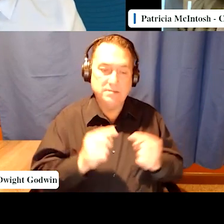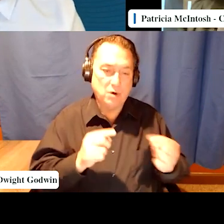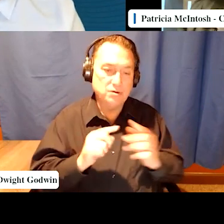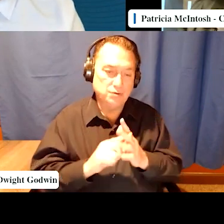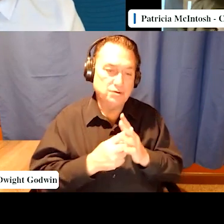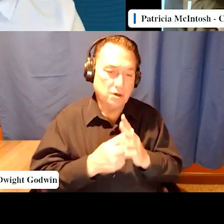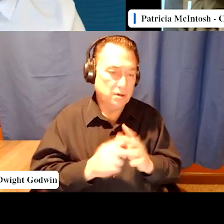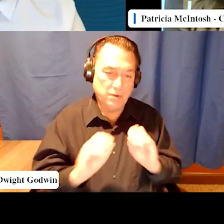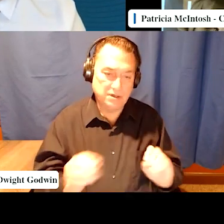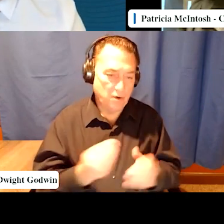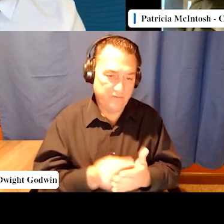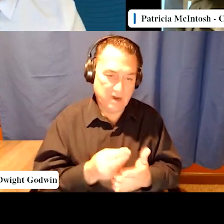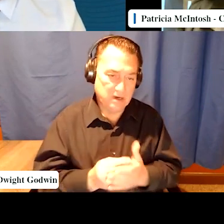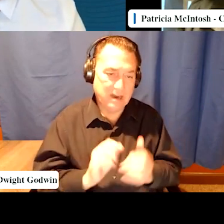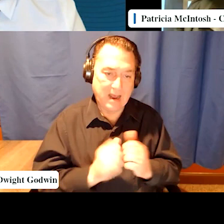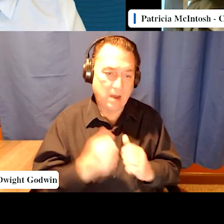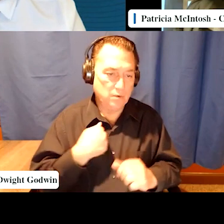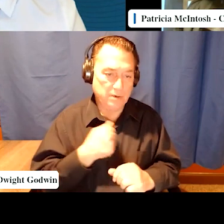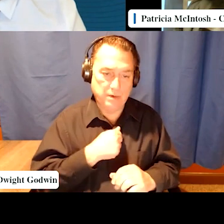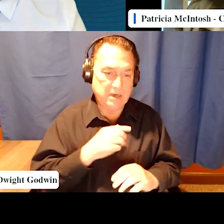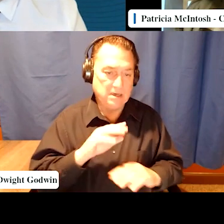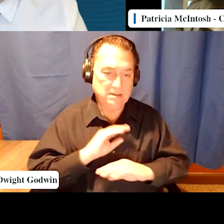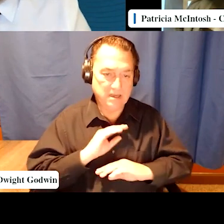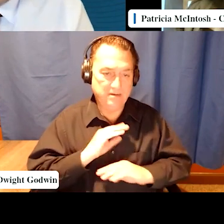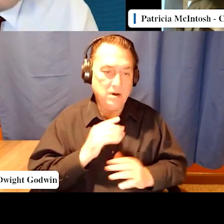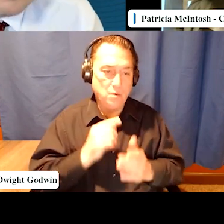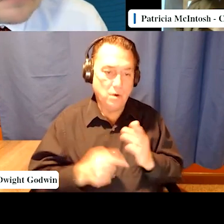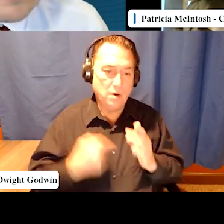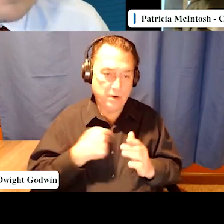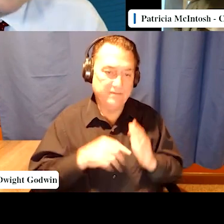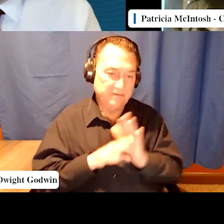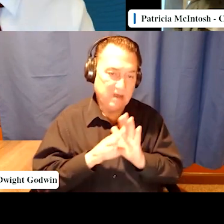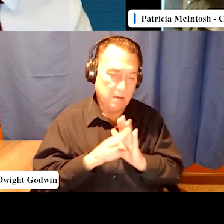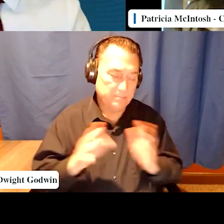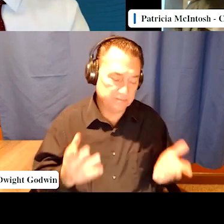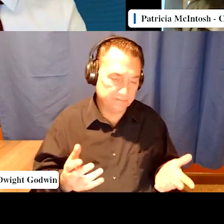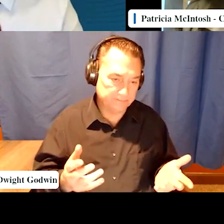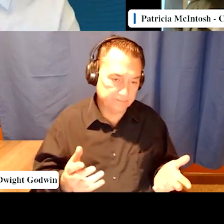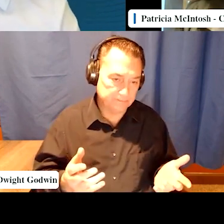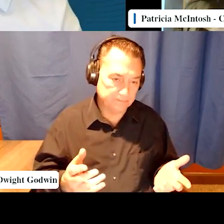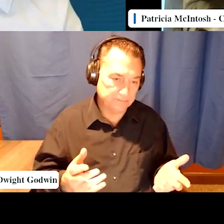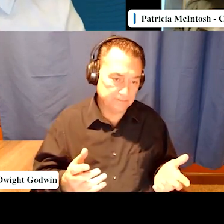how are we gonna fill what we developed, how are we gonna fund what we developed. So that's a funding piece,